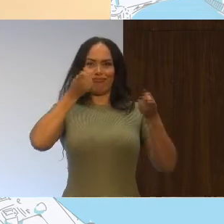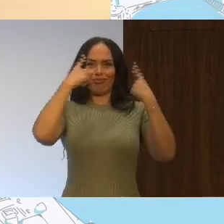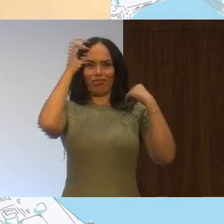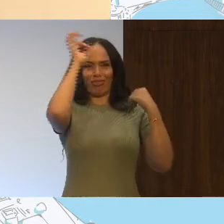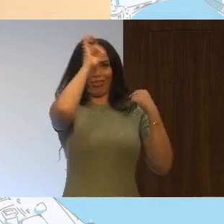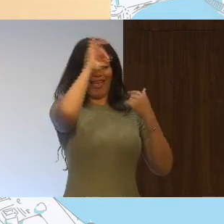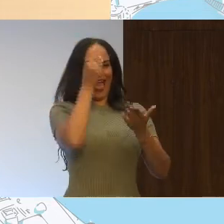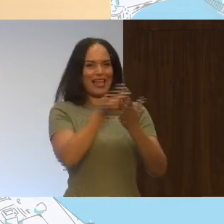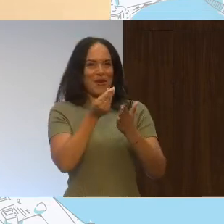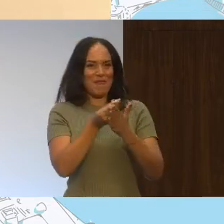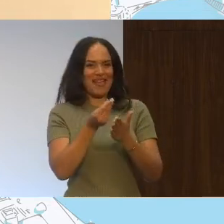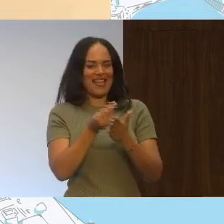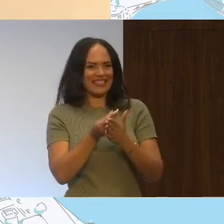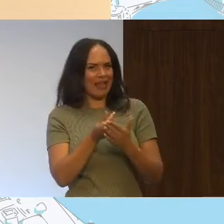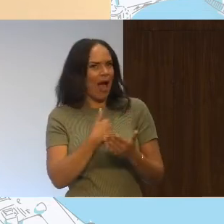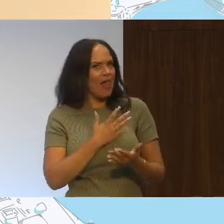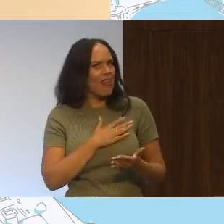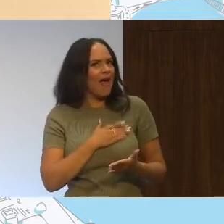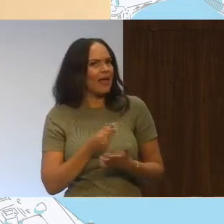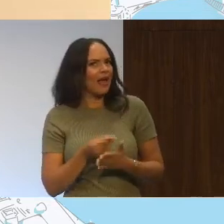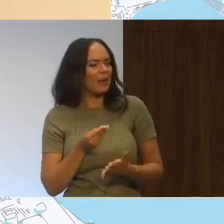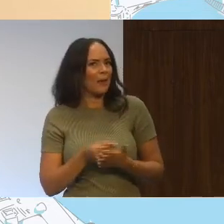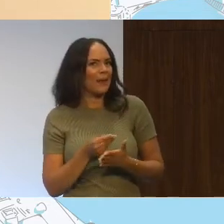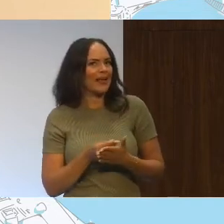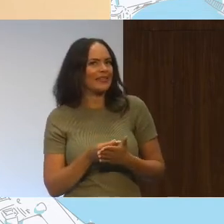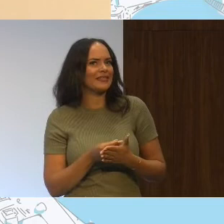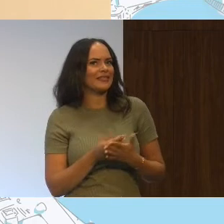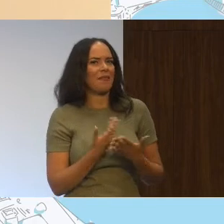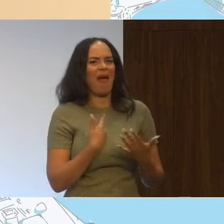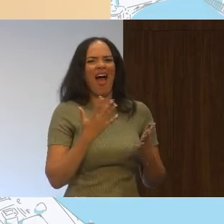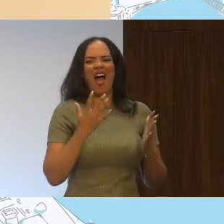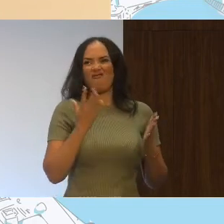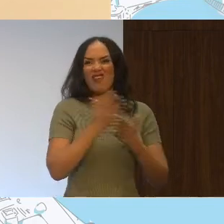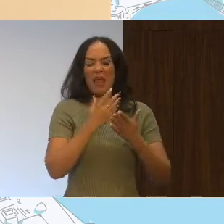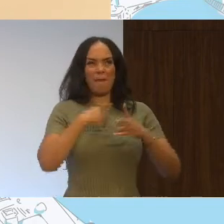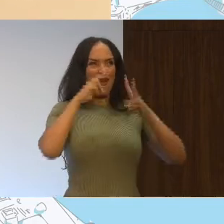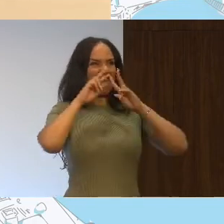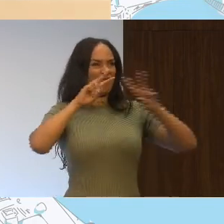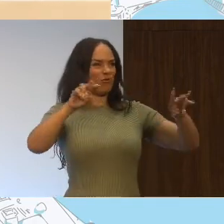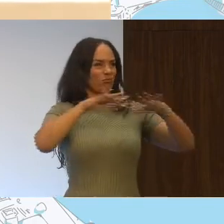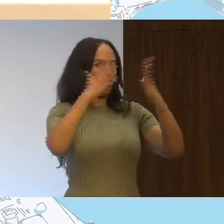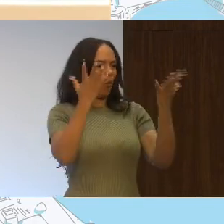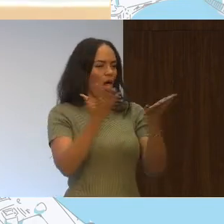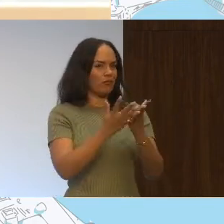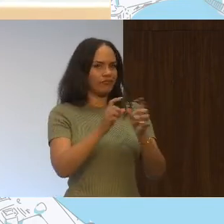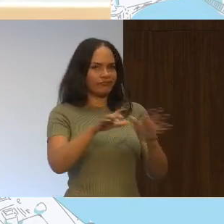And I liked economics and I had a really naive view of the world. Maybe I still do. That,